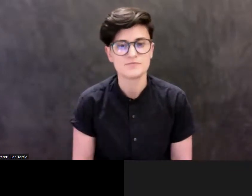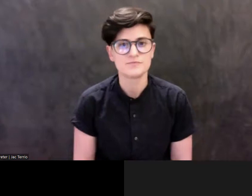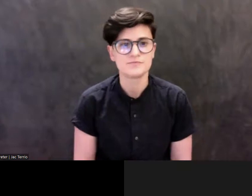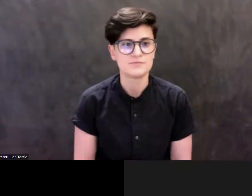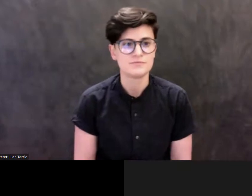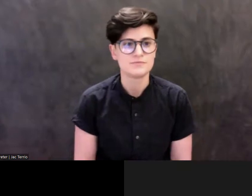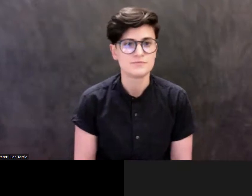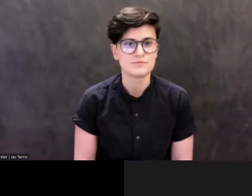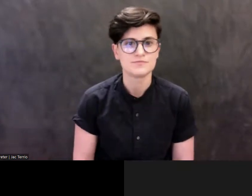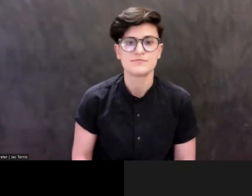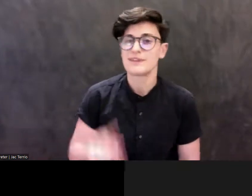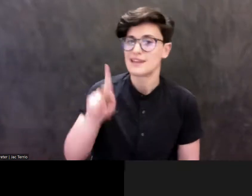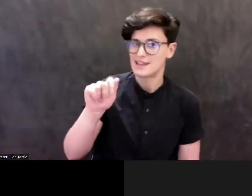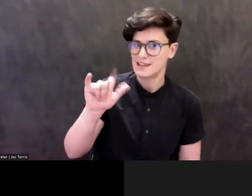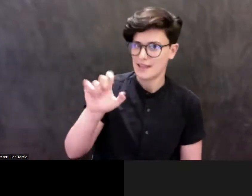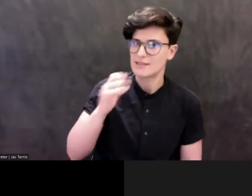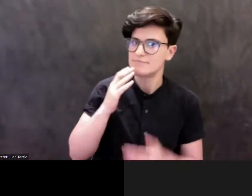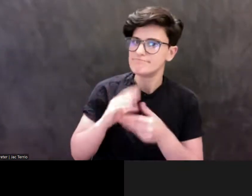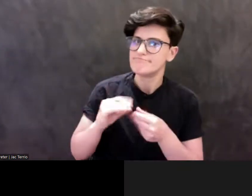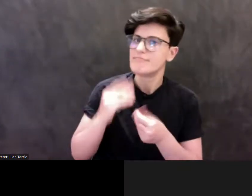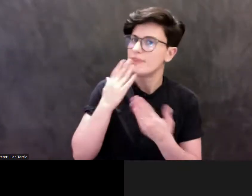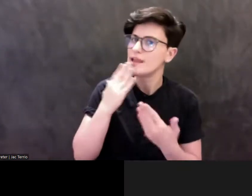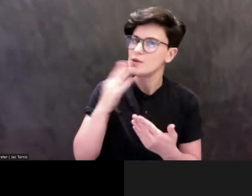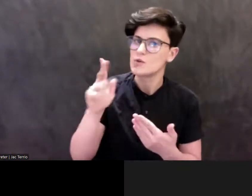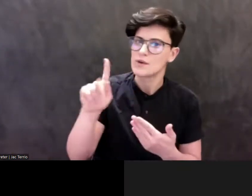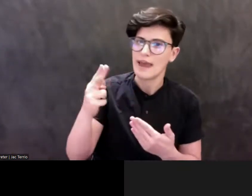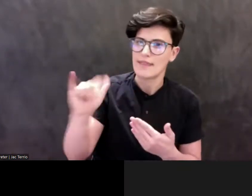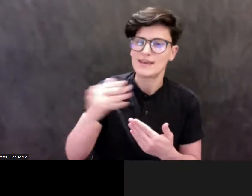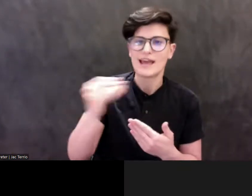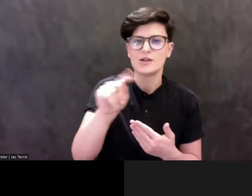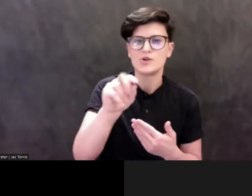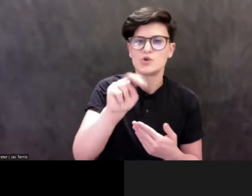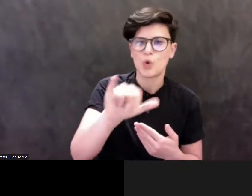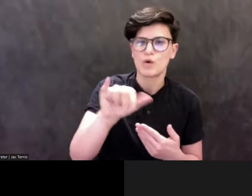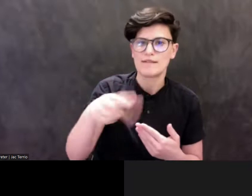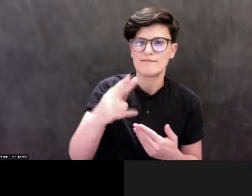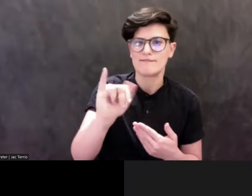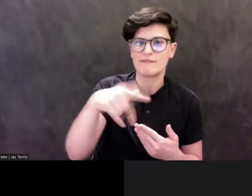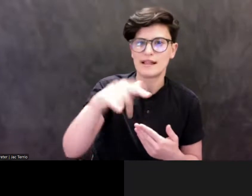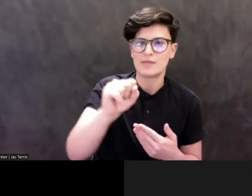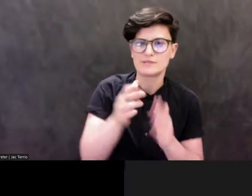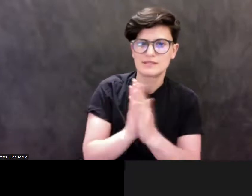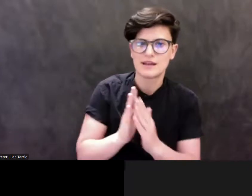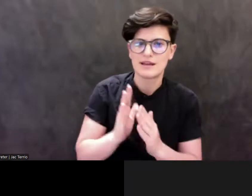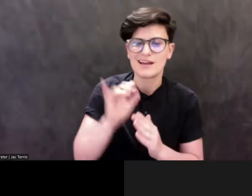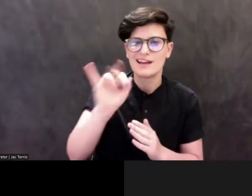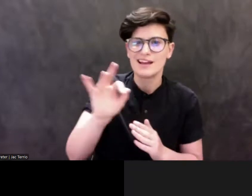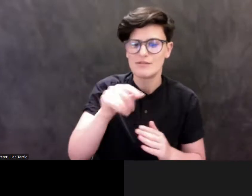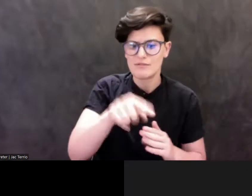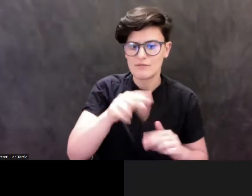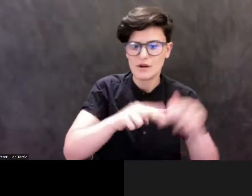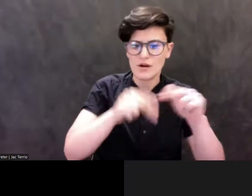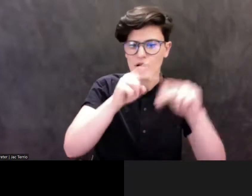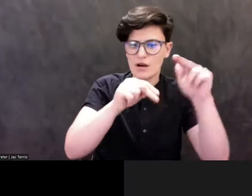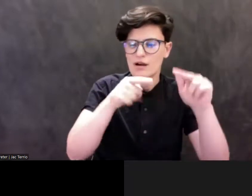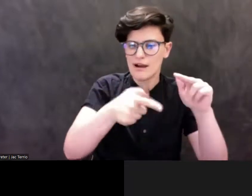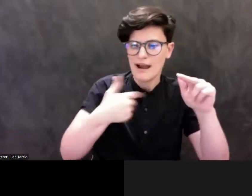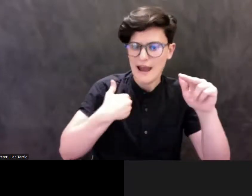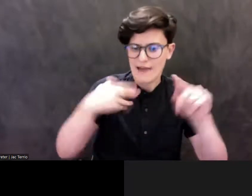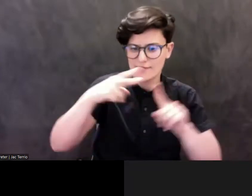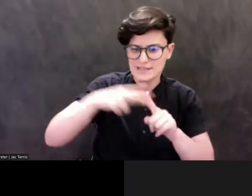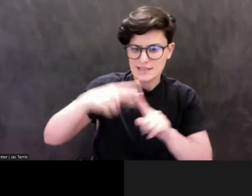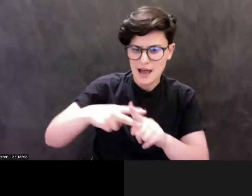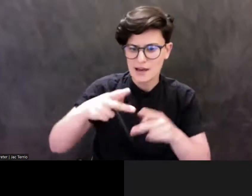Tony asked, is a condo complex has assigned parking and no nearby accessible parking to